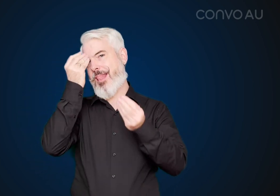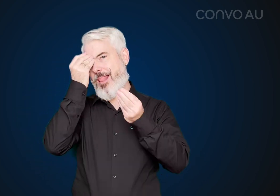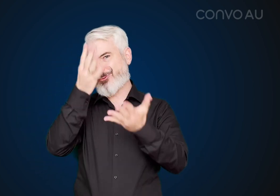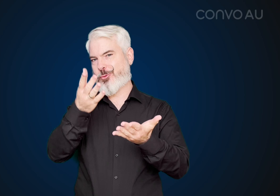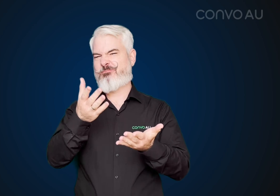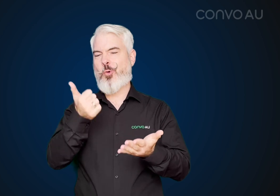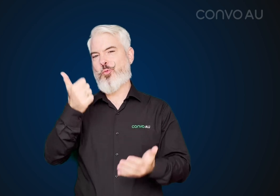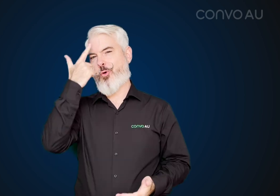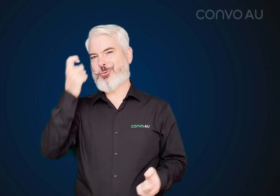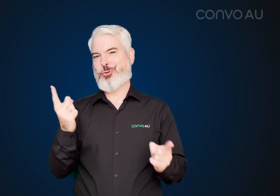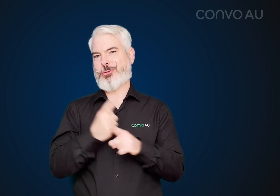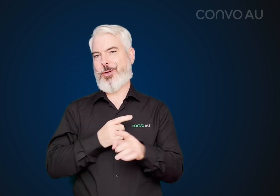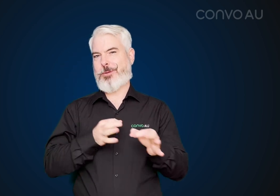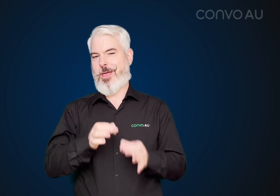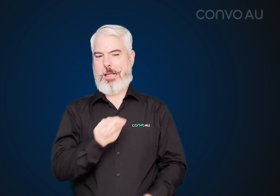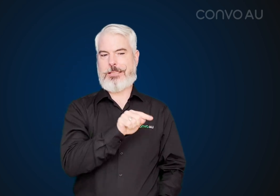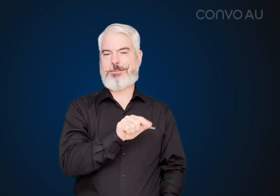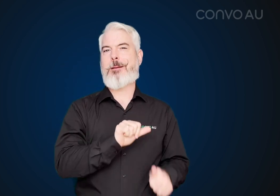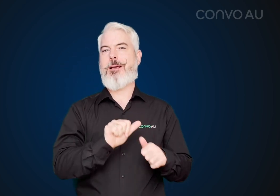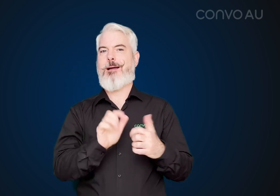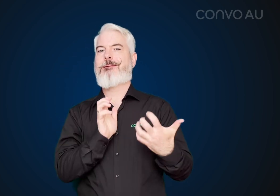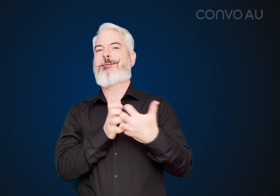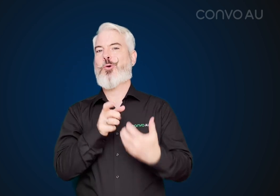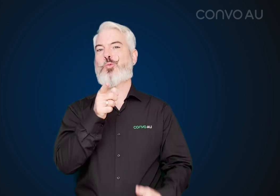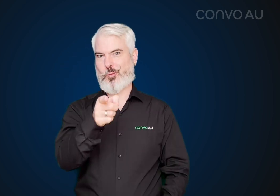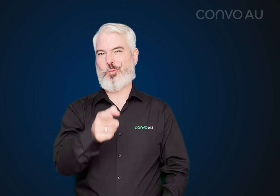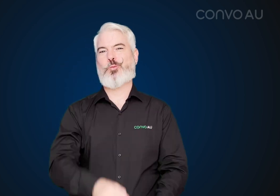and will contact you if we think a different monthly plan may better suit your needs.